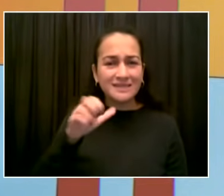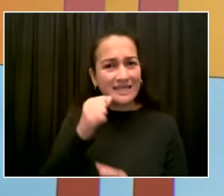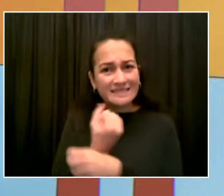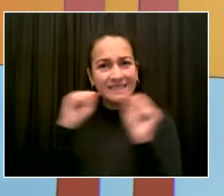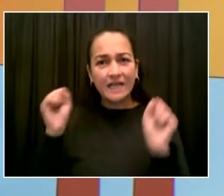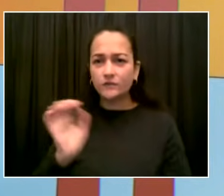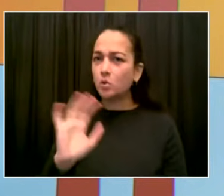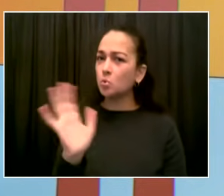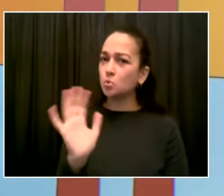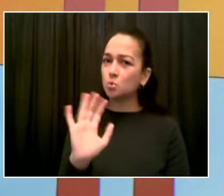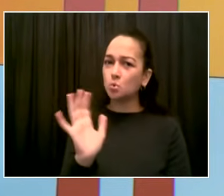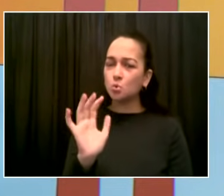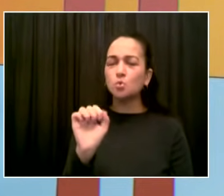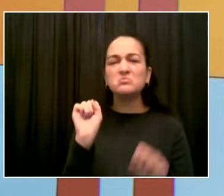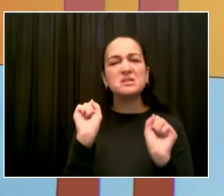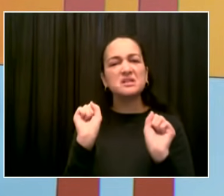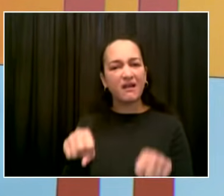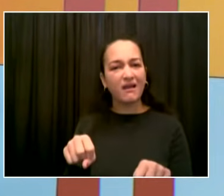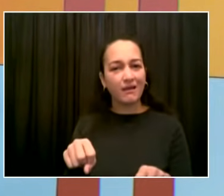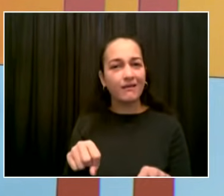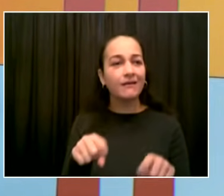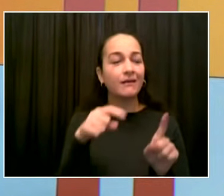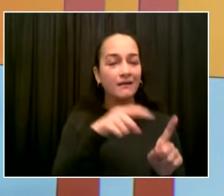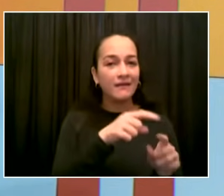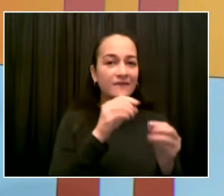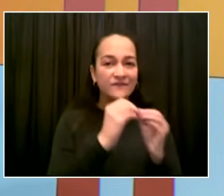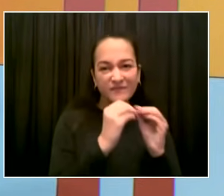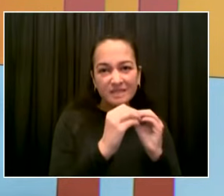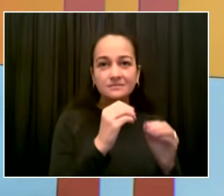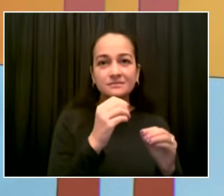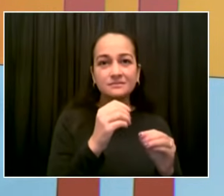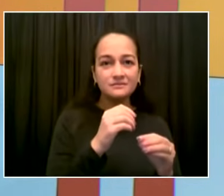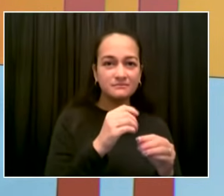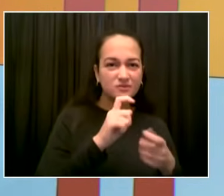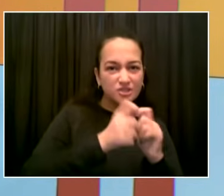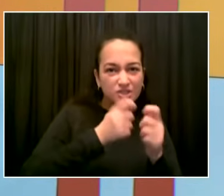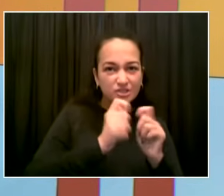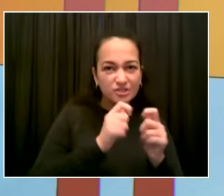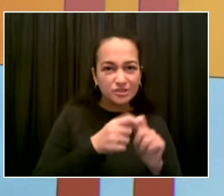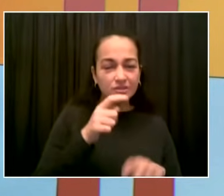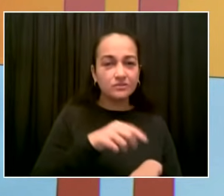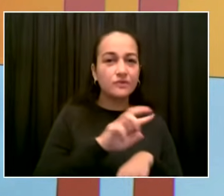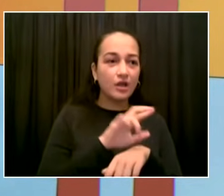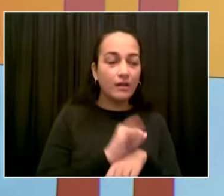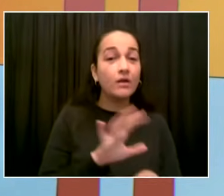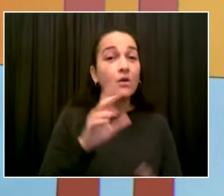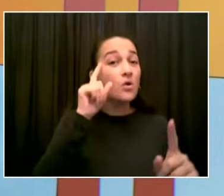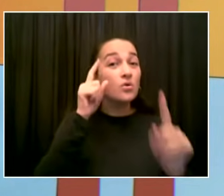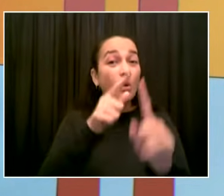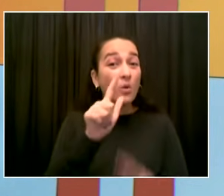THE REAL THI NGWE HAVE TO DO AS A CITY IS CLOSE RIKERS ONCE AND FOR ALL AND THIS IS SOMETHING